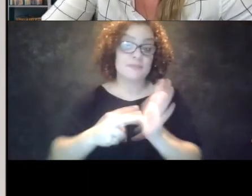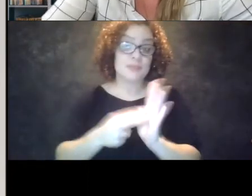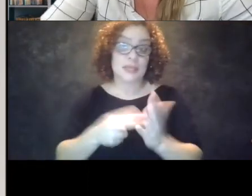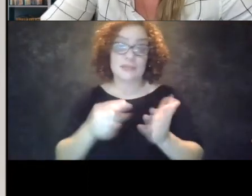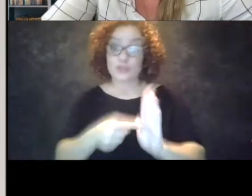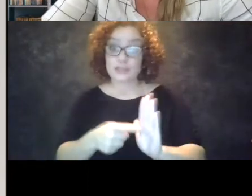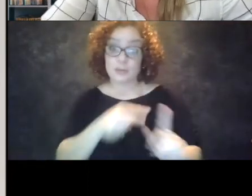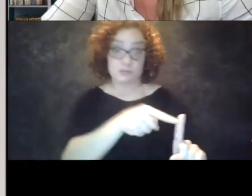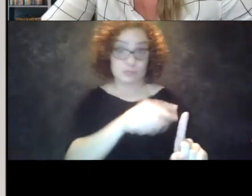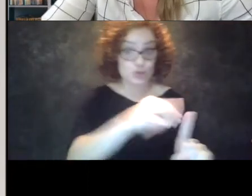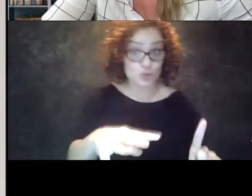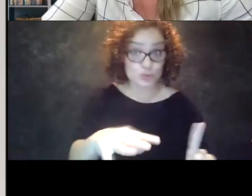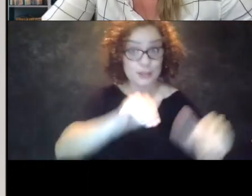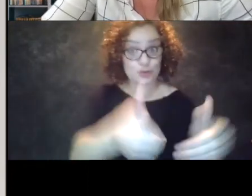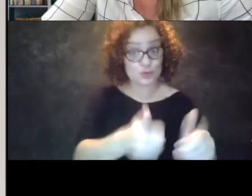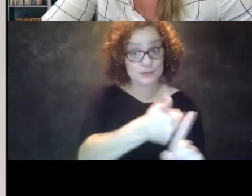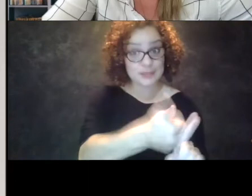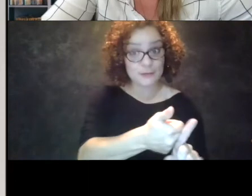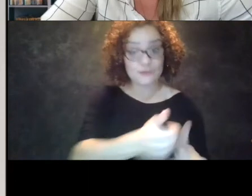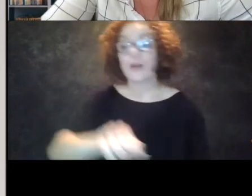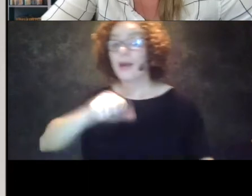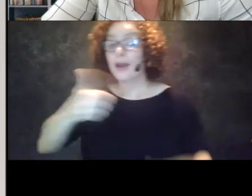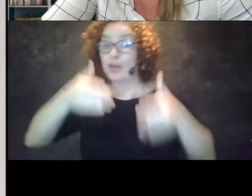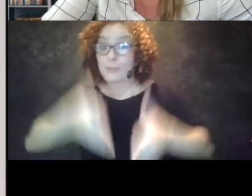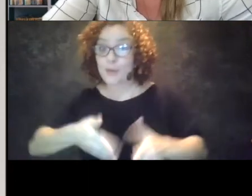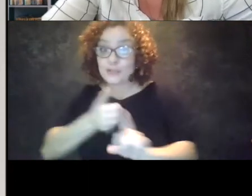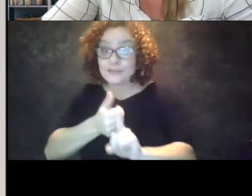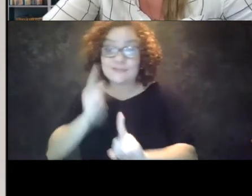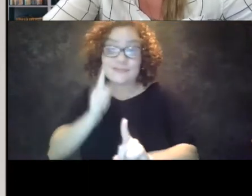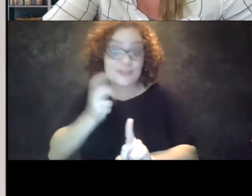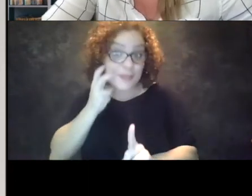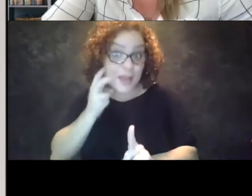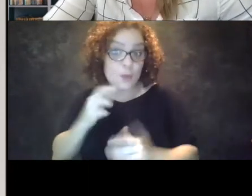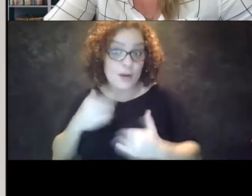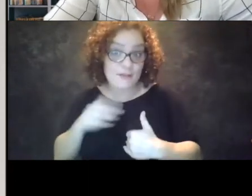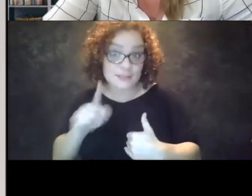themselves. It could be another person who is deafblind or has a disability teacher intervener